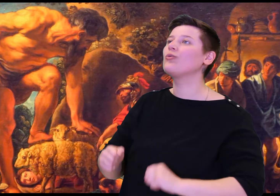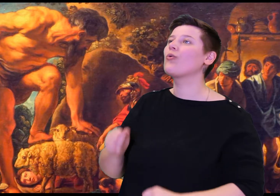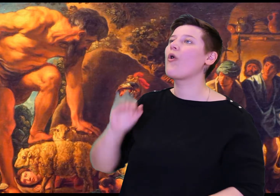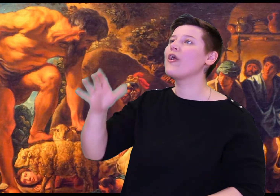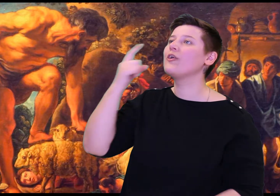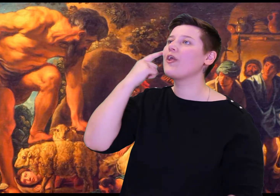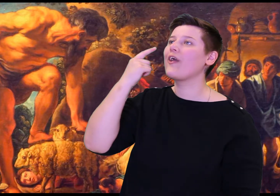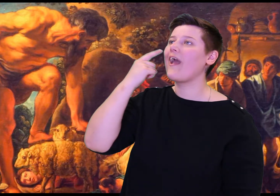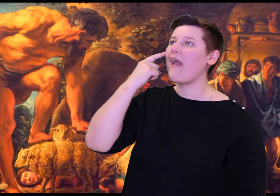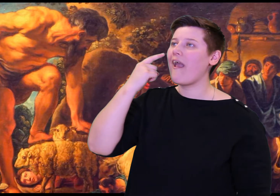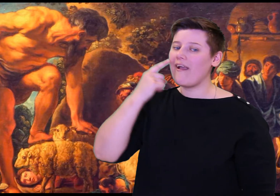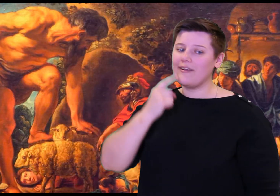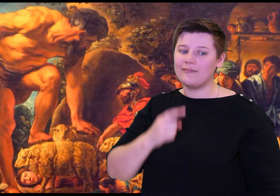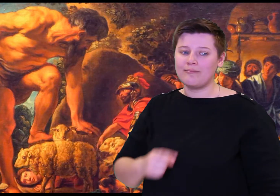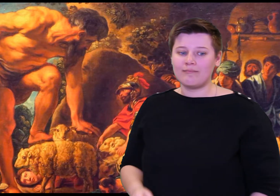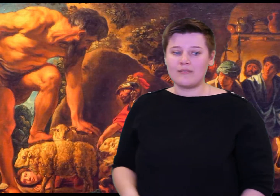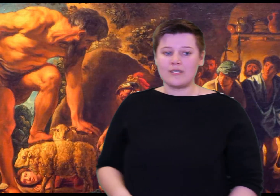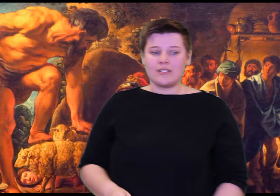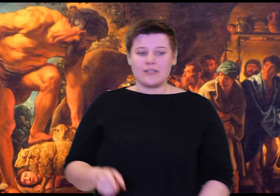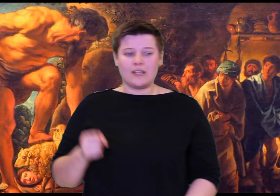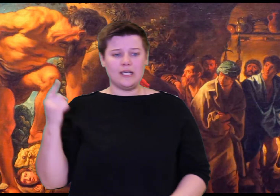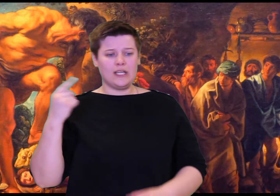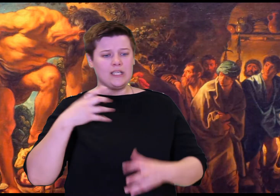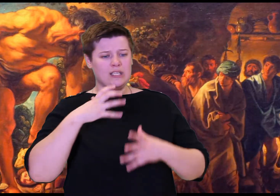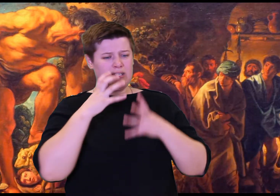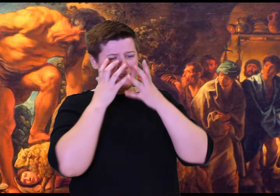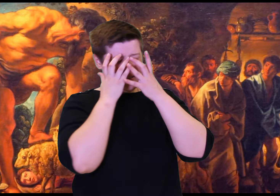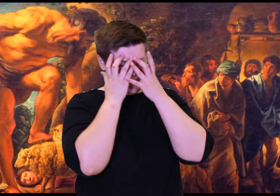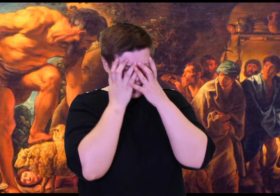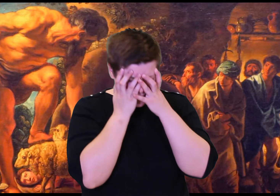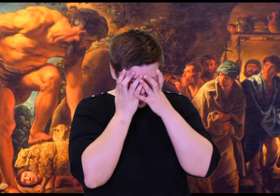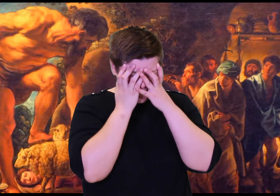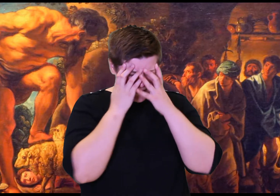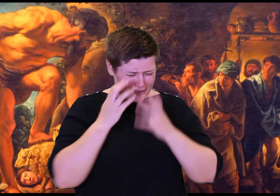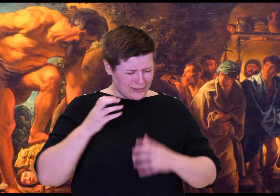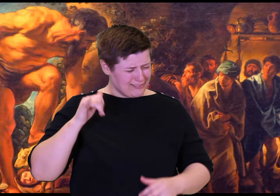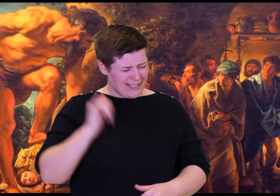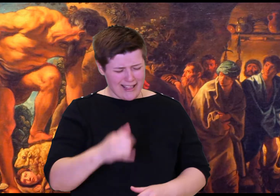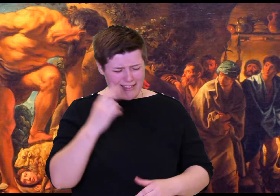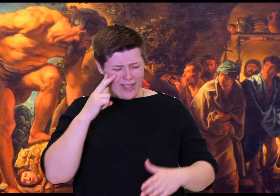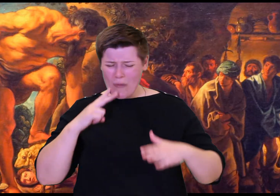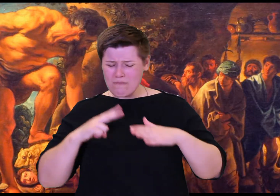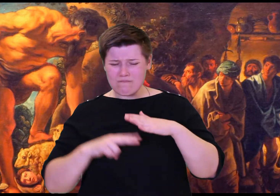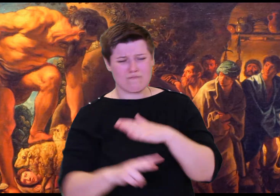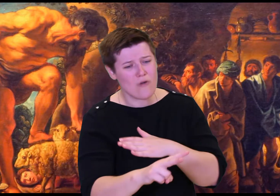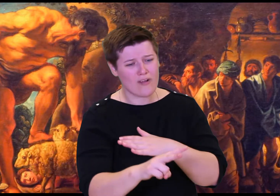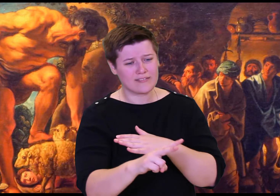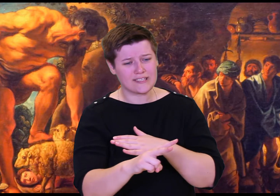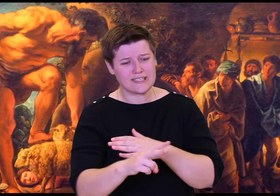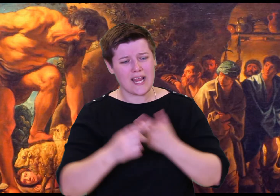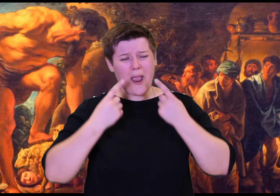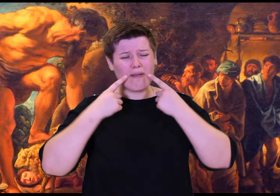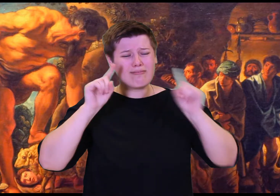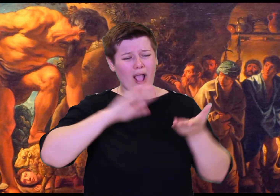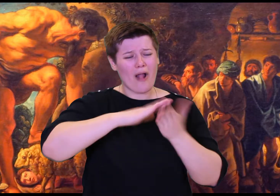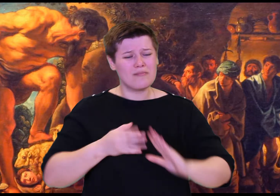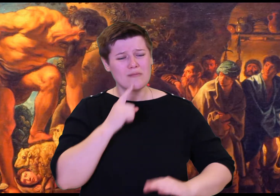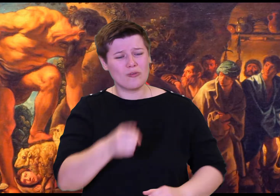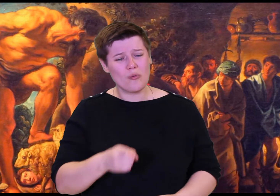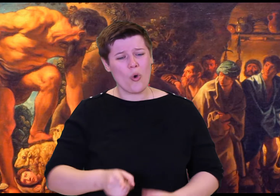He groaned, 'The prophecy! It has come true at last!